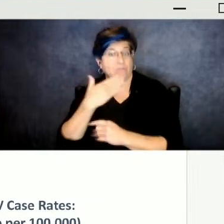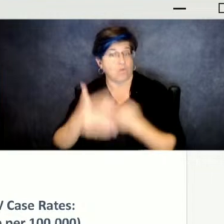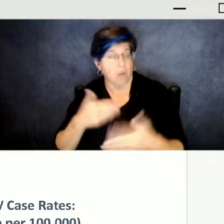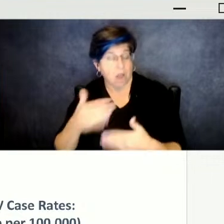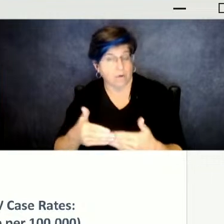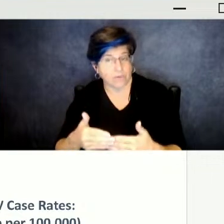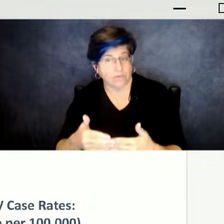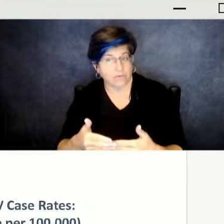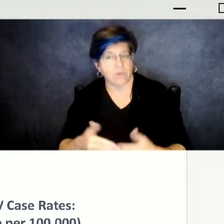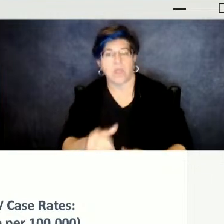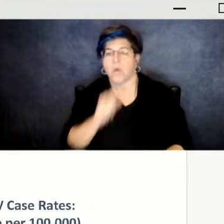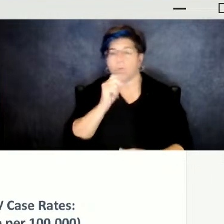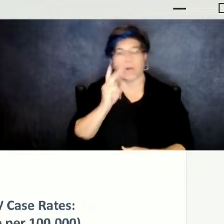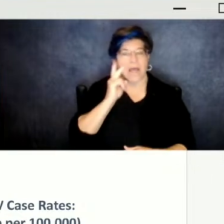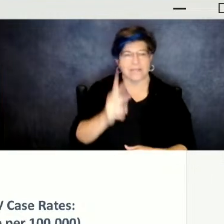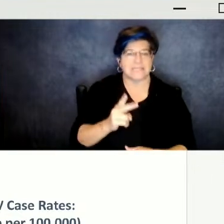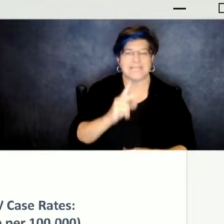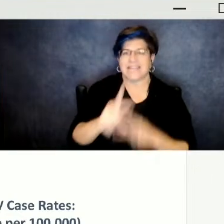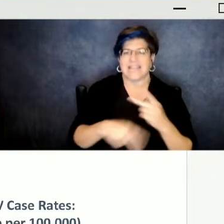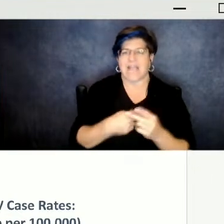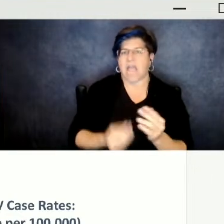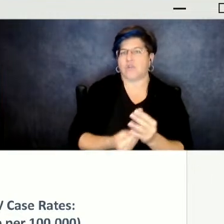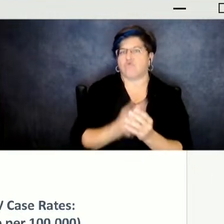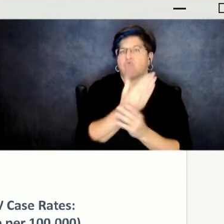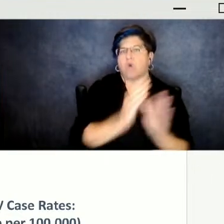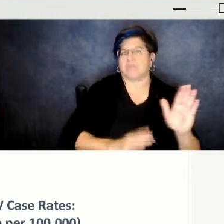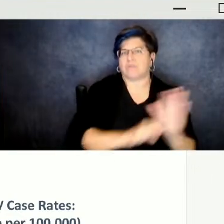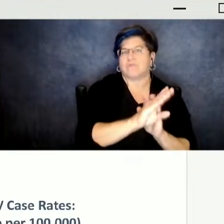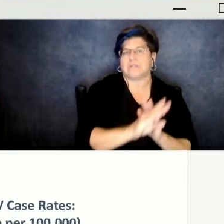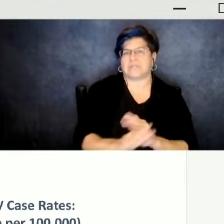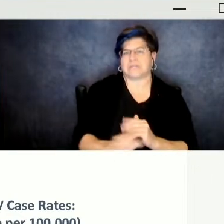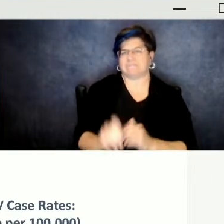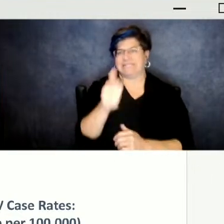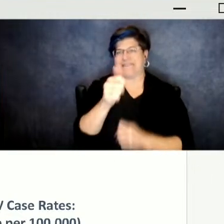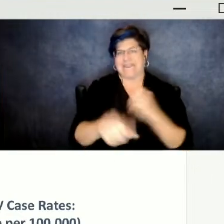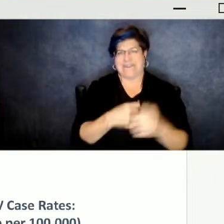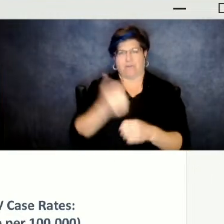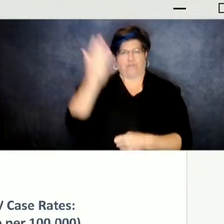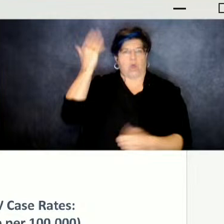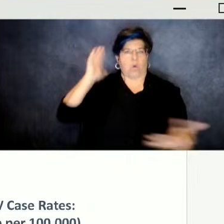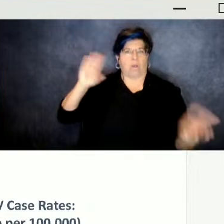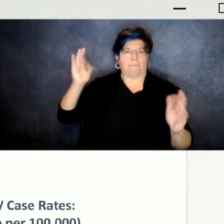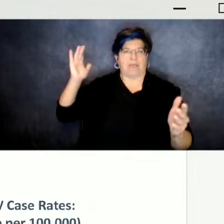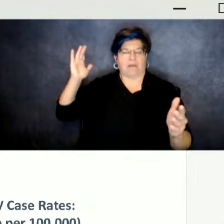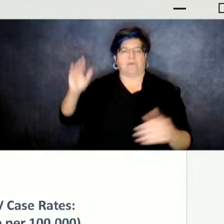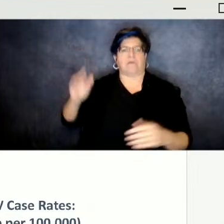CASES WHICH IS PROGRESS IN THAT